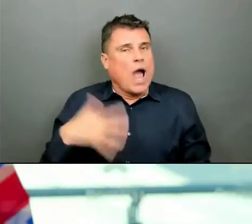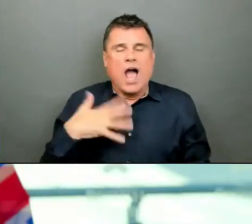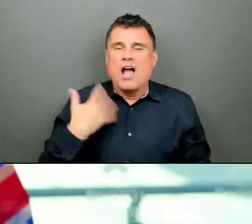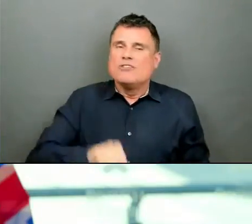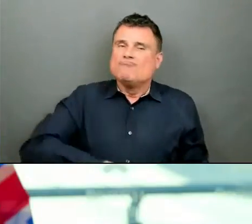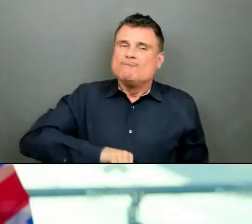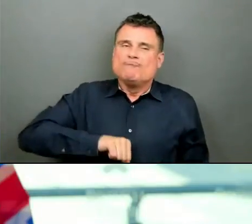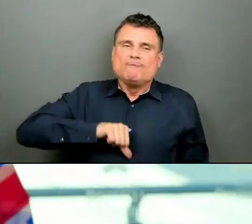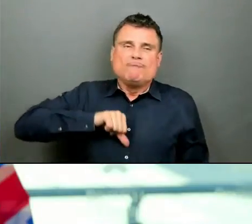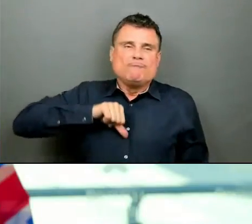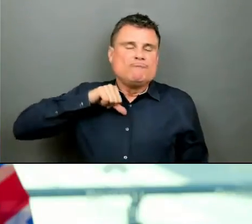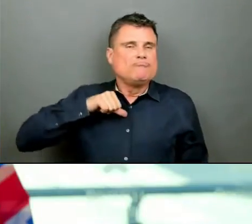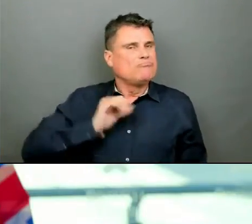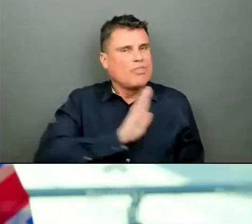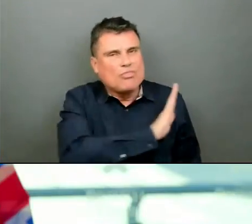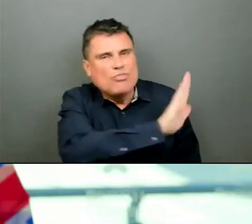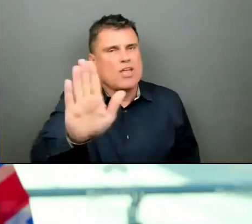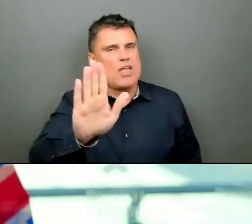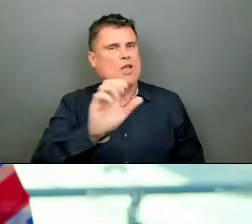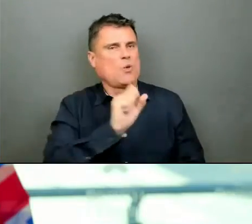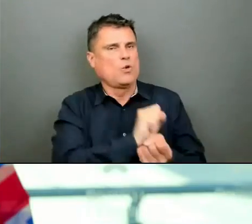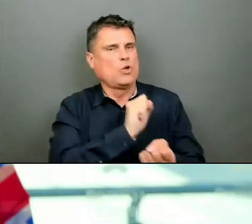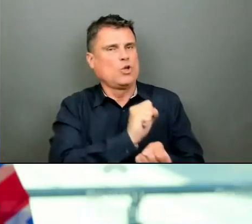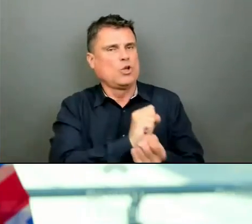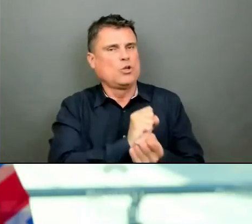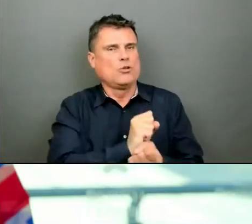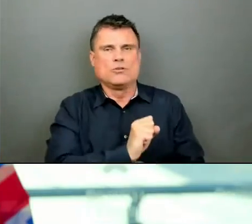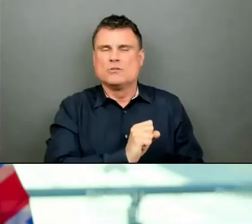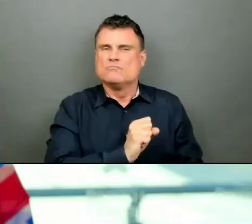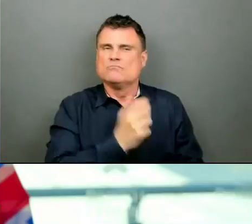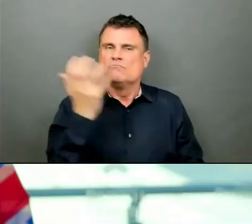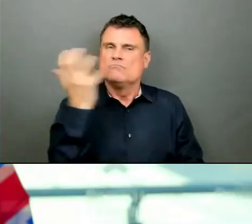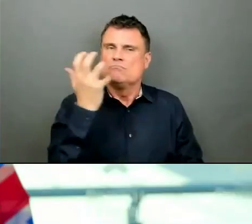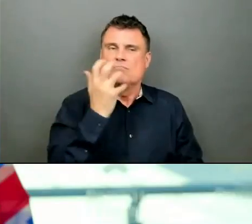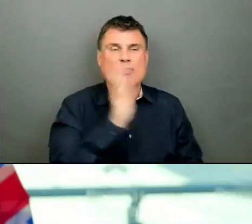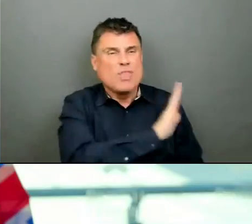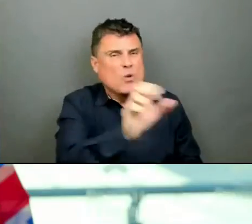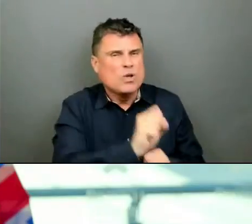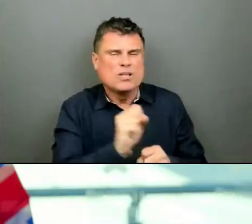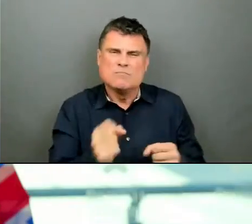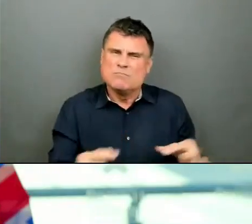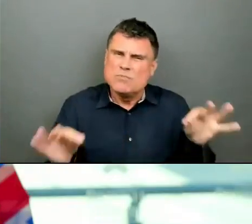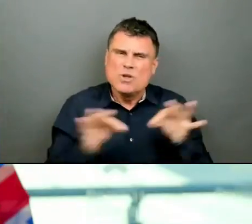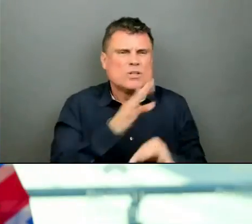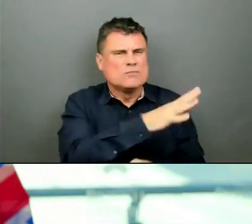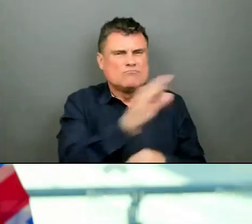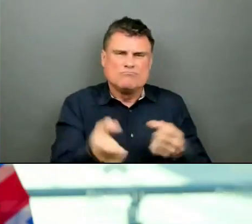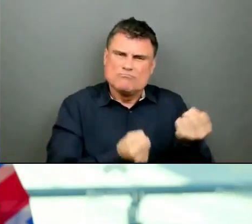doing and how important it is that we support them. We should all be proud of the incredible